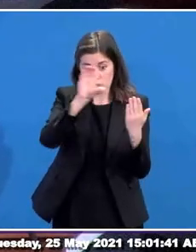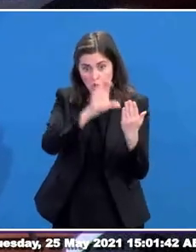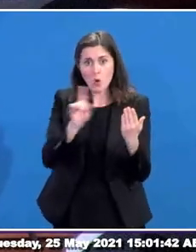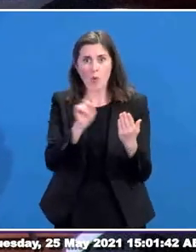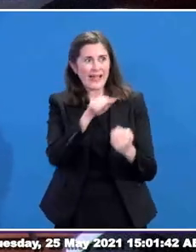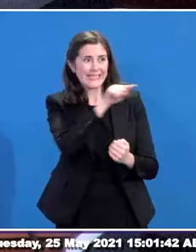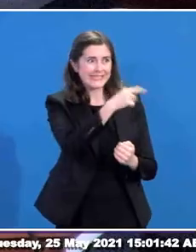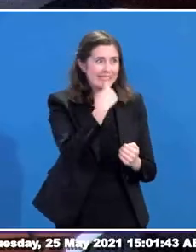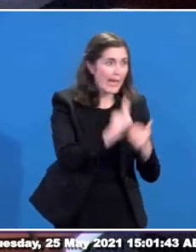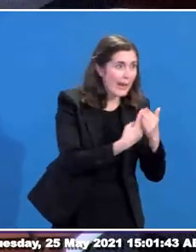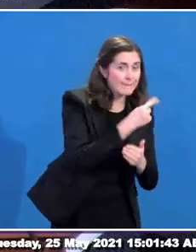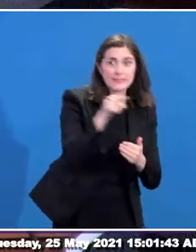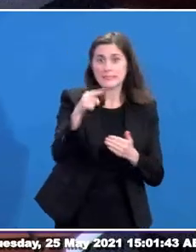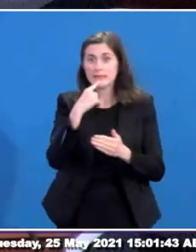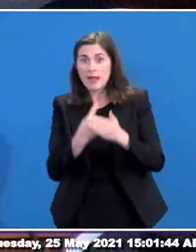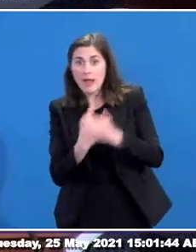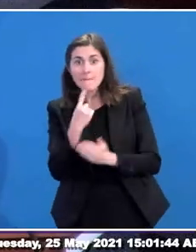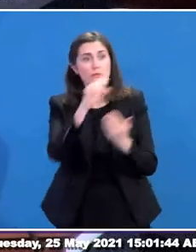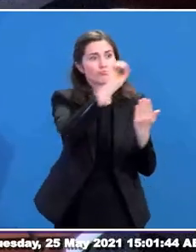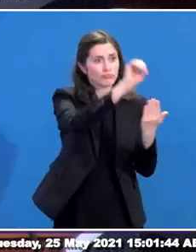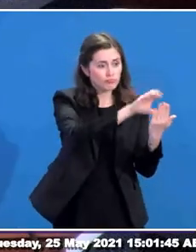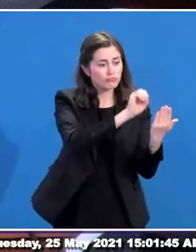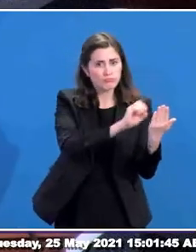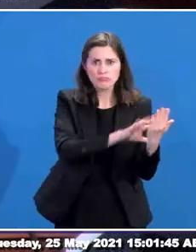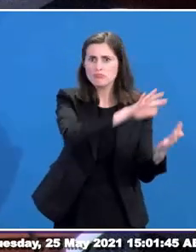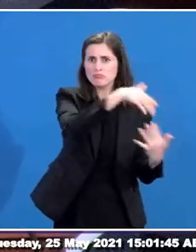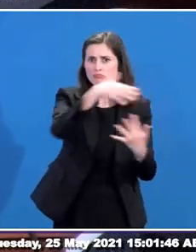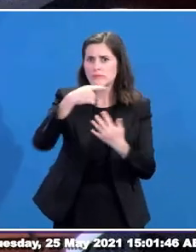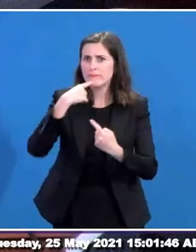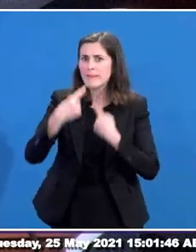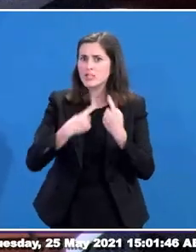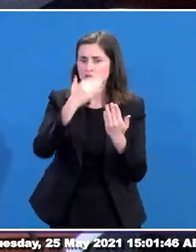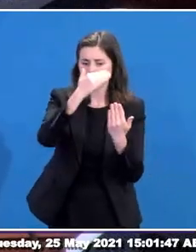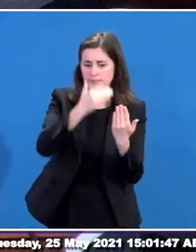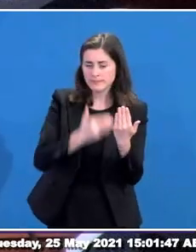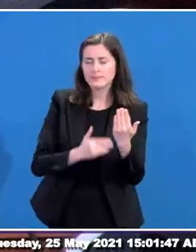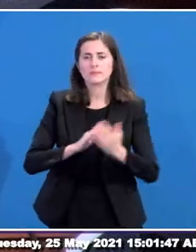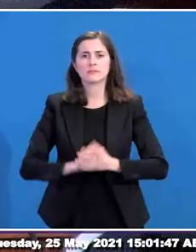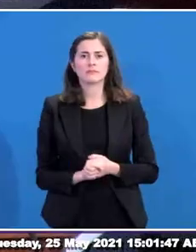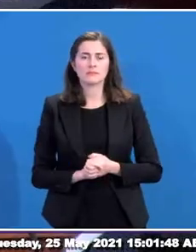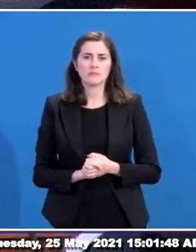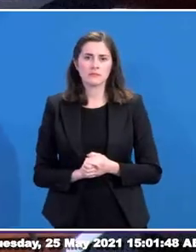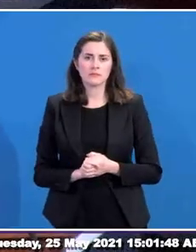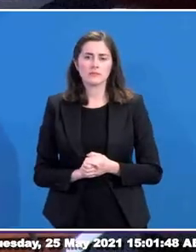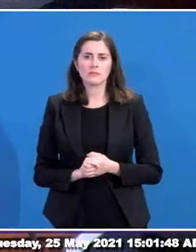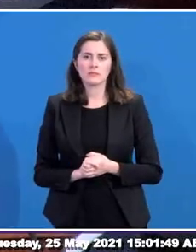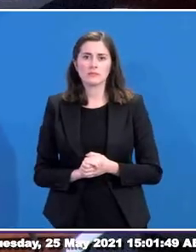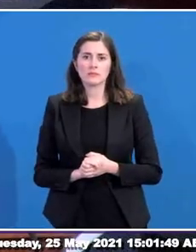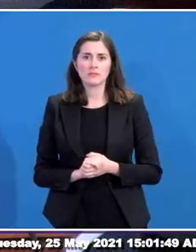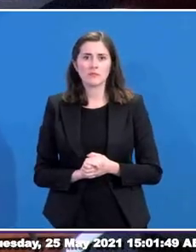information that you have collected. One of the issues that you identified from this process, if you turn